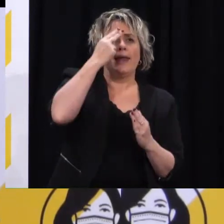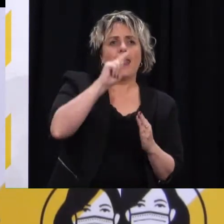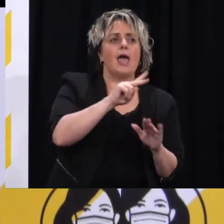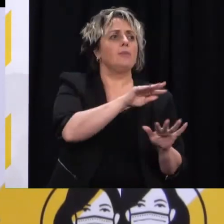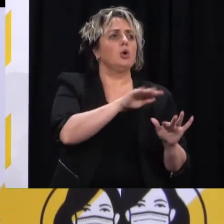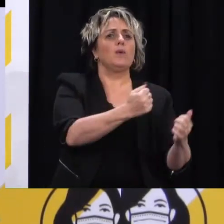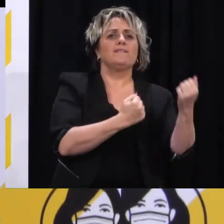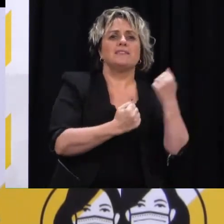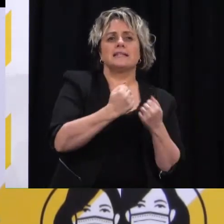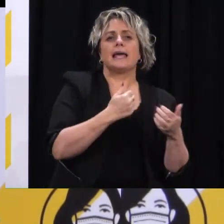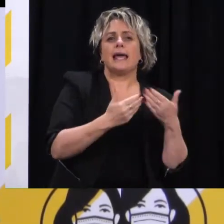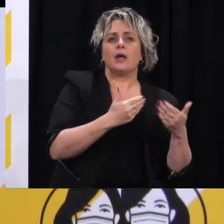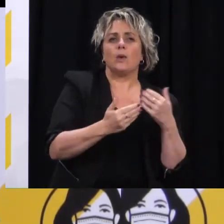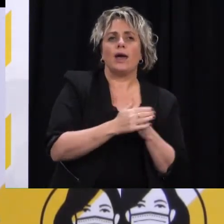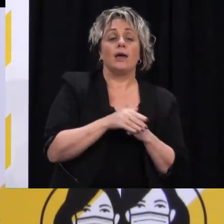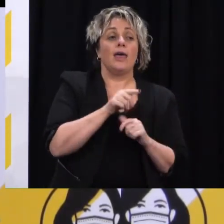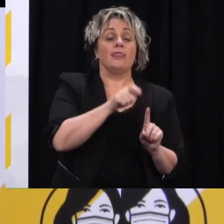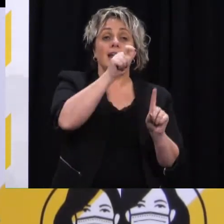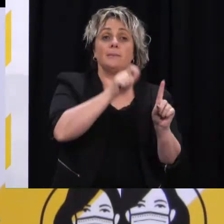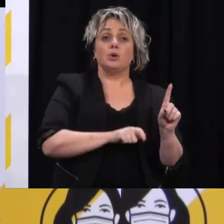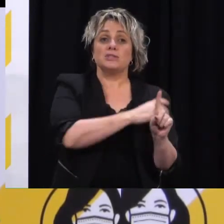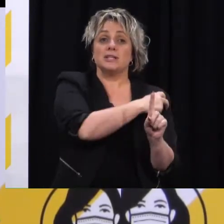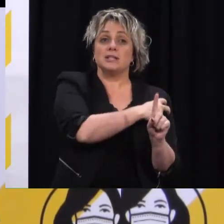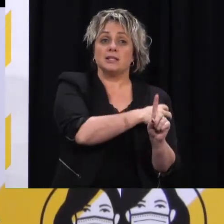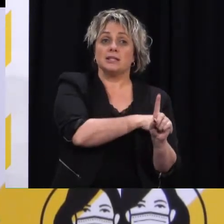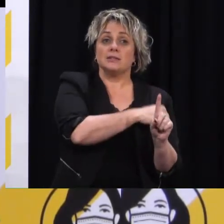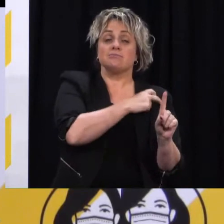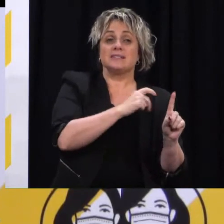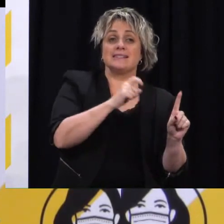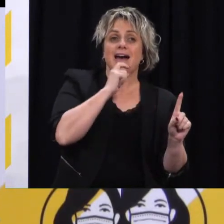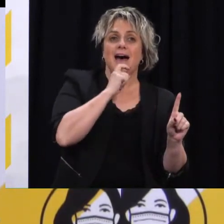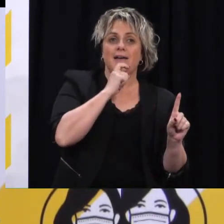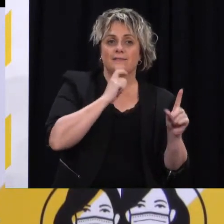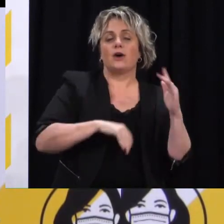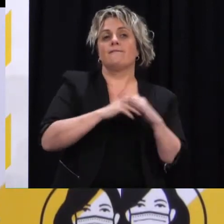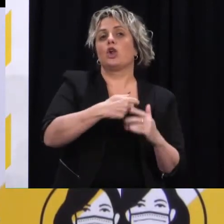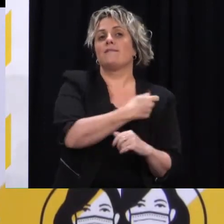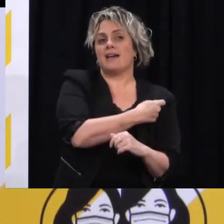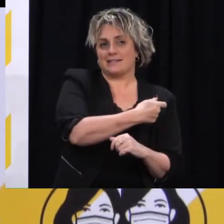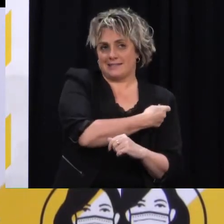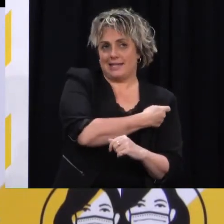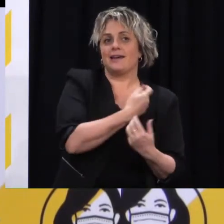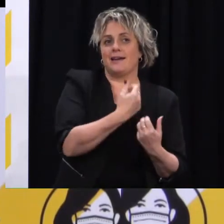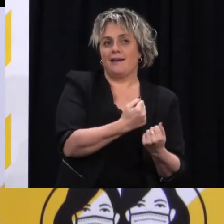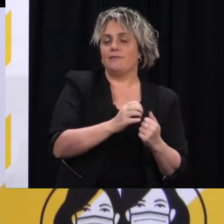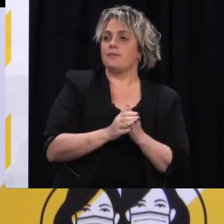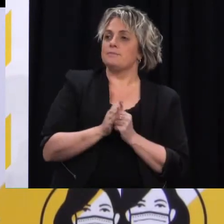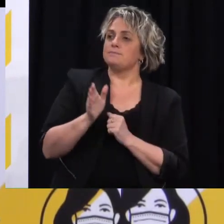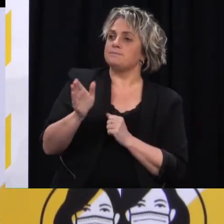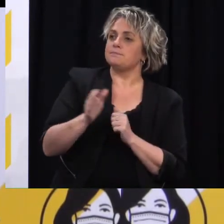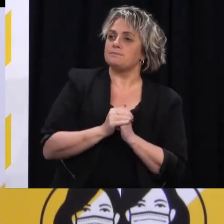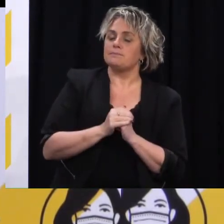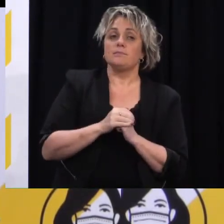rigorous record keeping, as you would imagine in a corrections facility regardless, which will